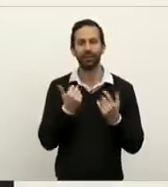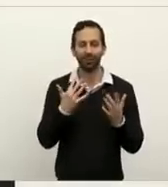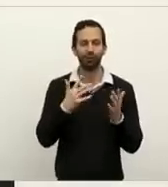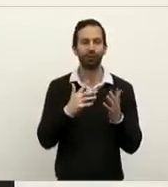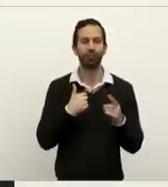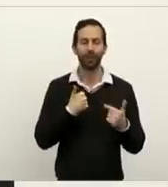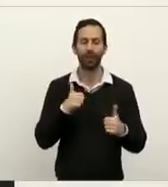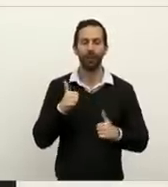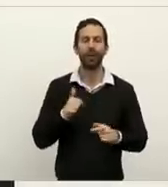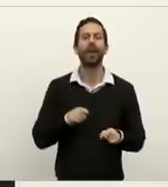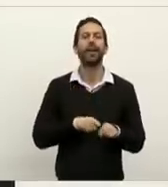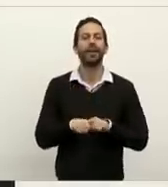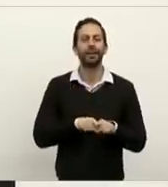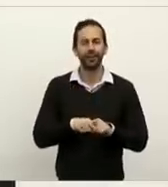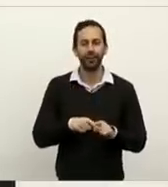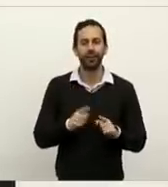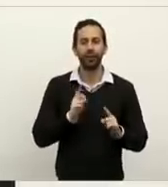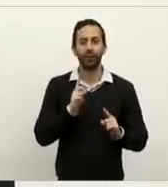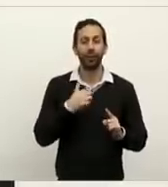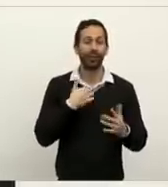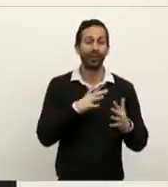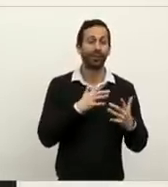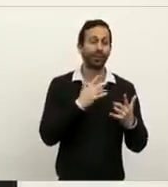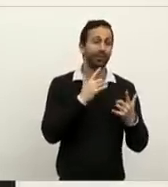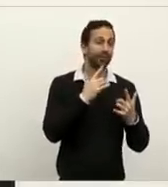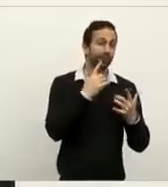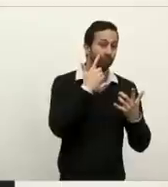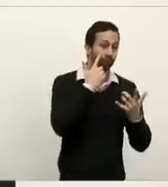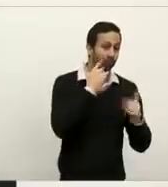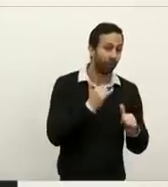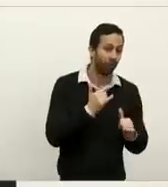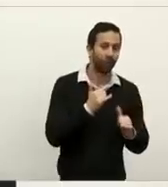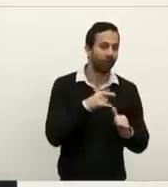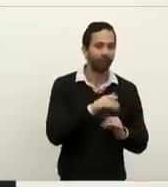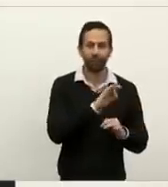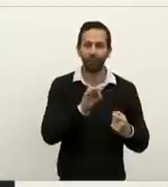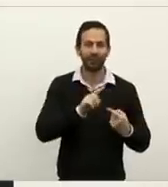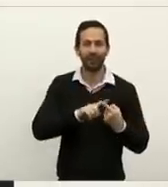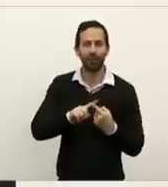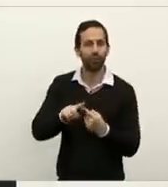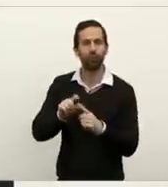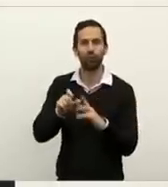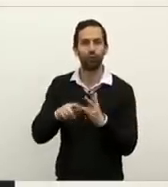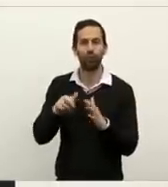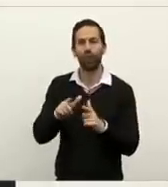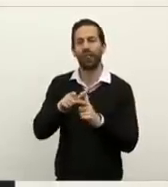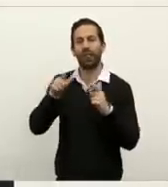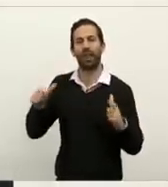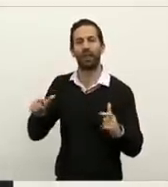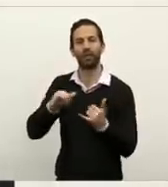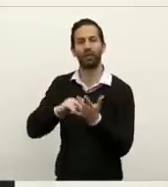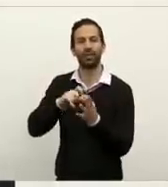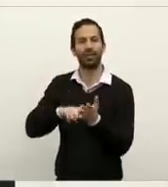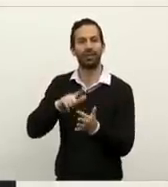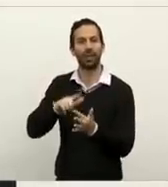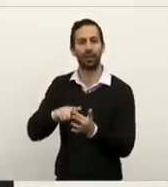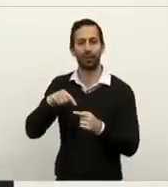of what we did in trial that is not sustainable to do at the large scale of the scheme now,